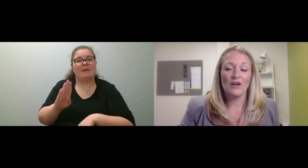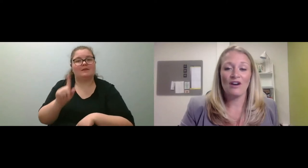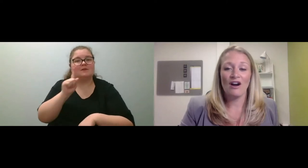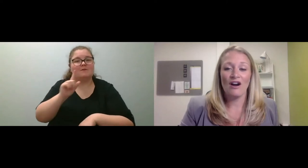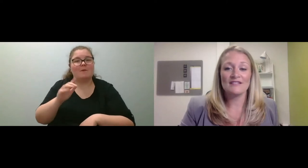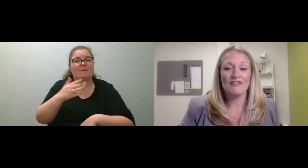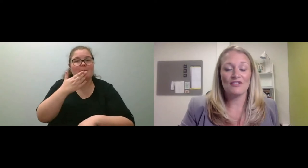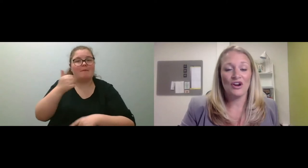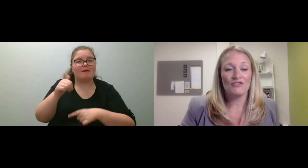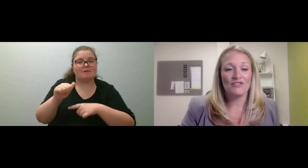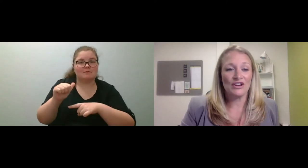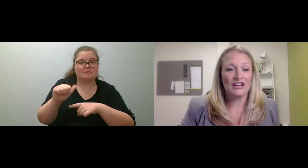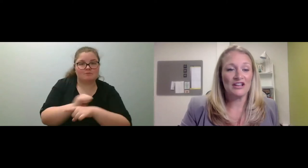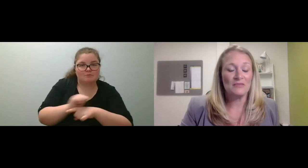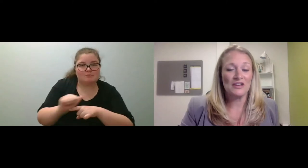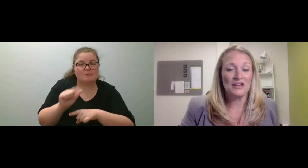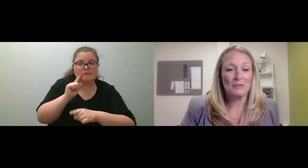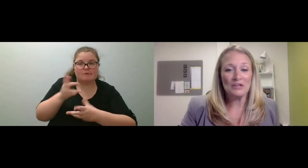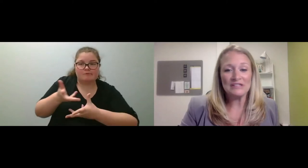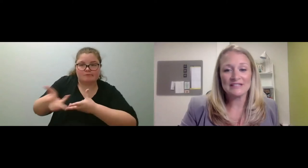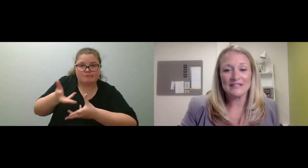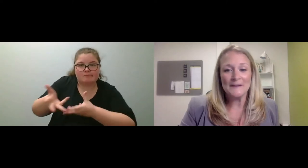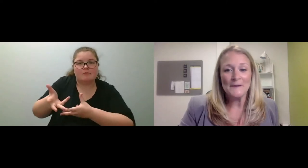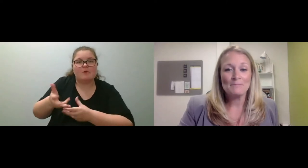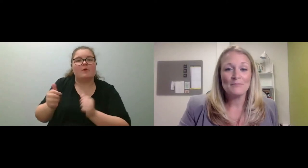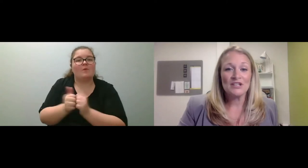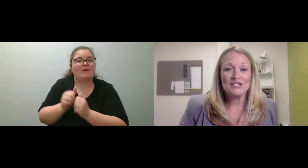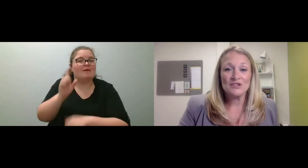with our Deaf and hard of hearing community members.